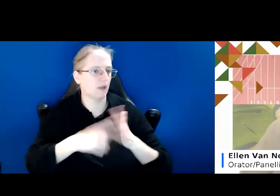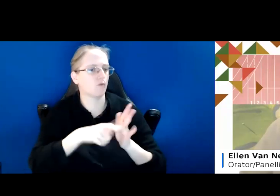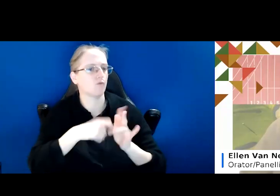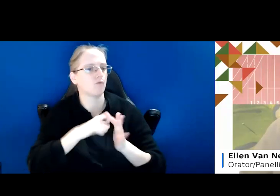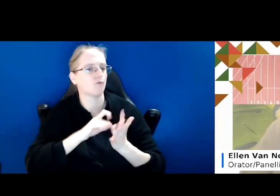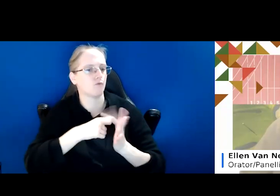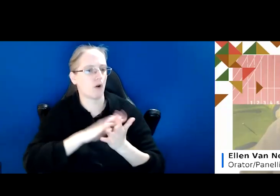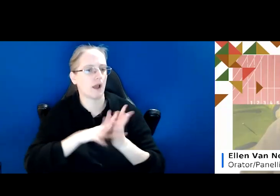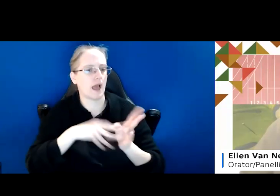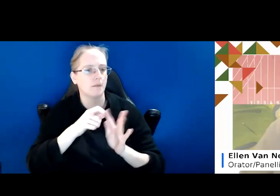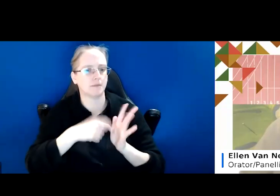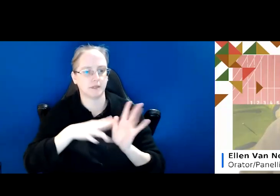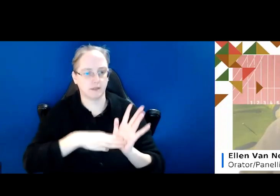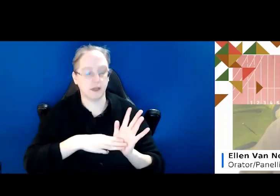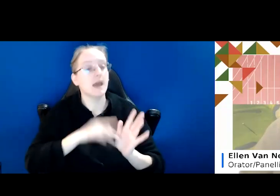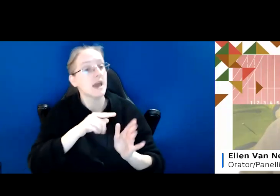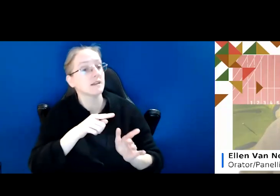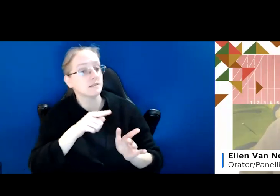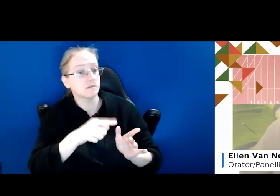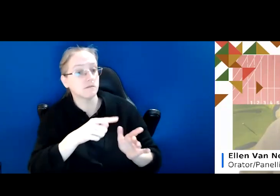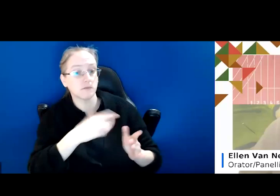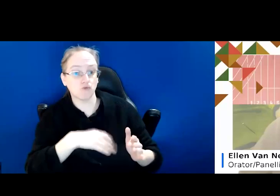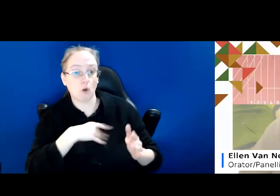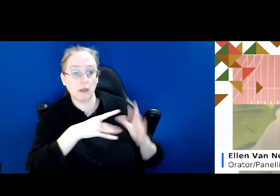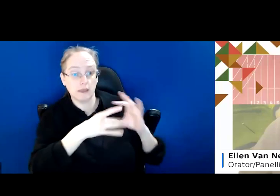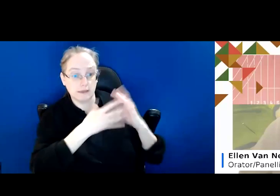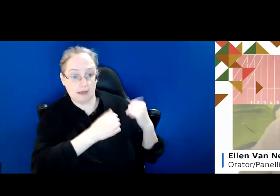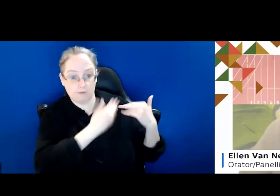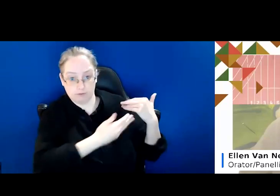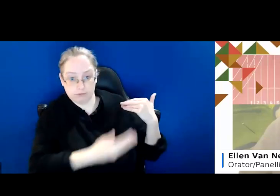and connects him to his ancestral Durham Bowl country.